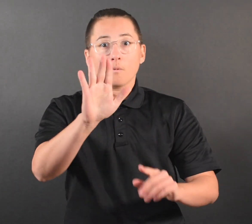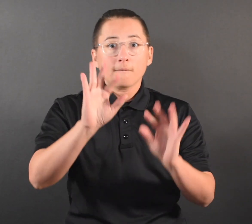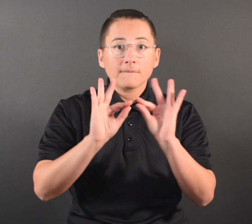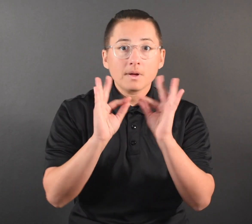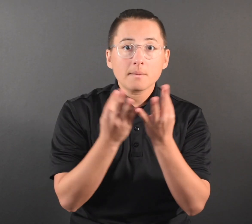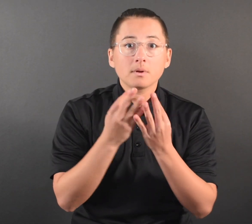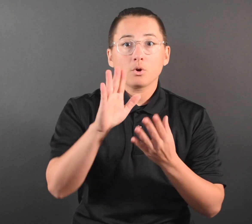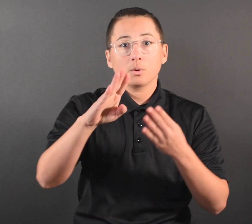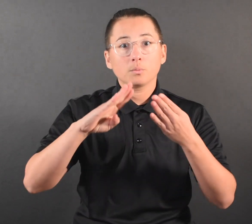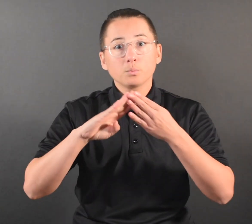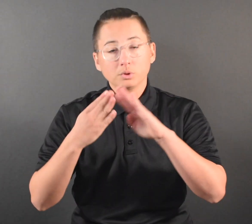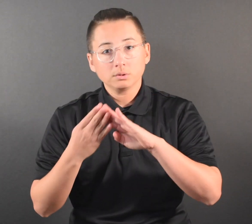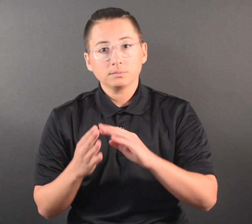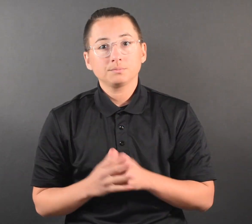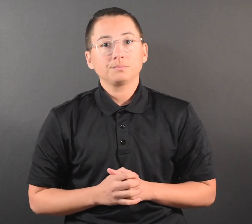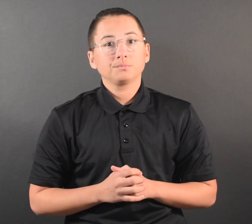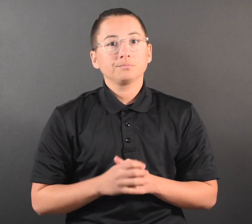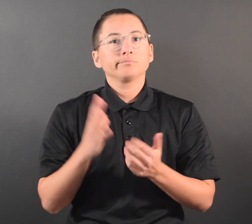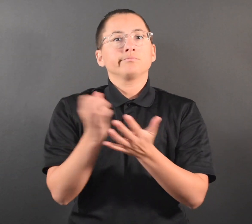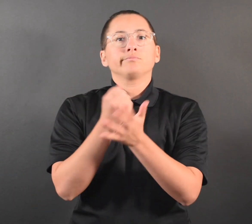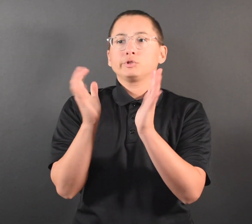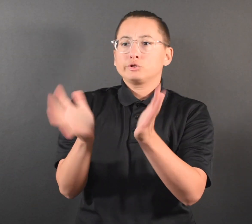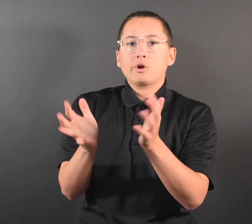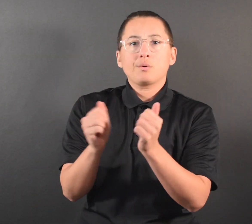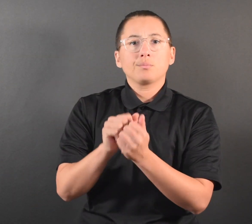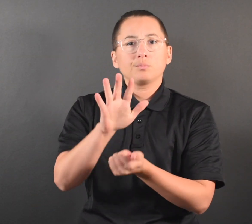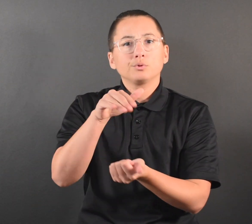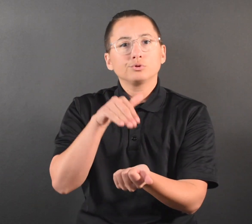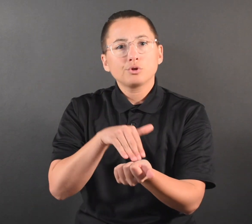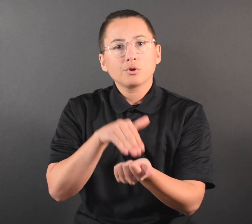vaccine your child should get and to ask any questions you might have.